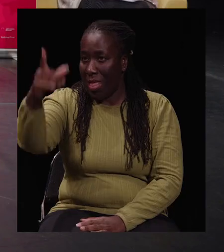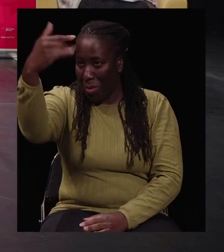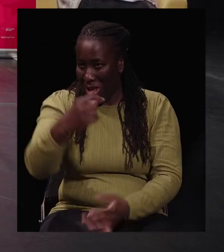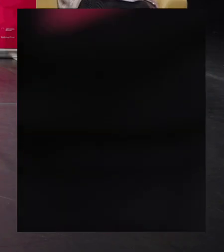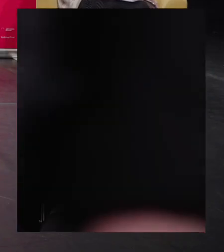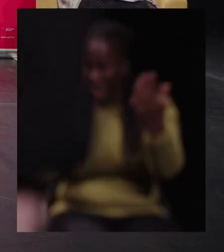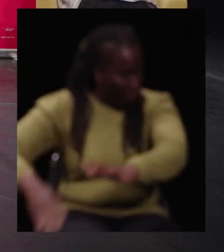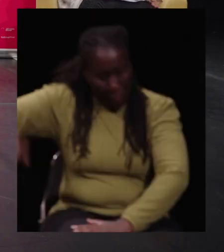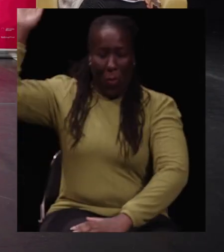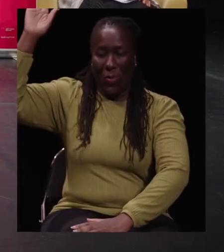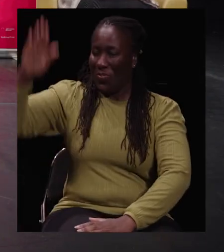Let's start there. Thank you.